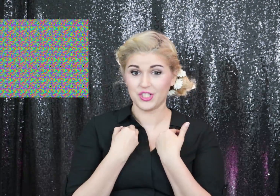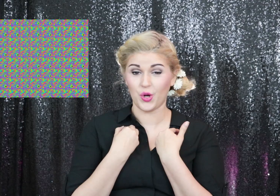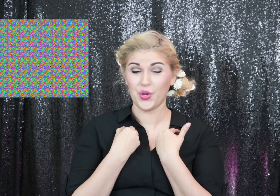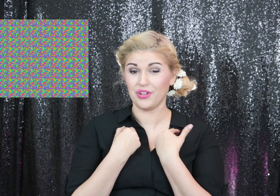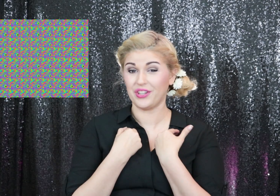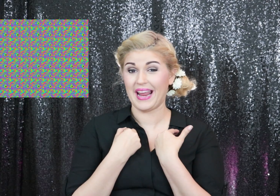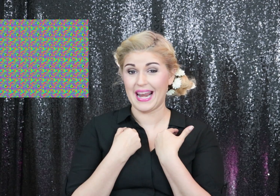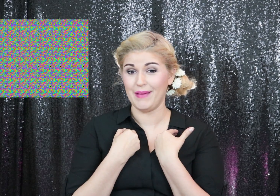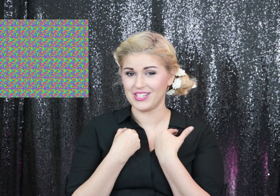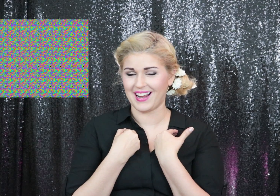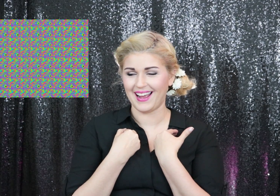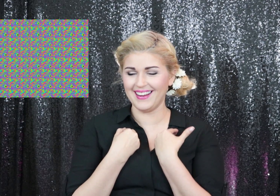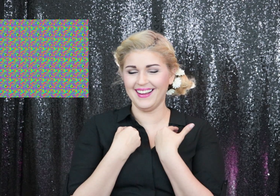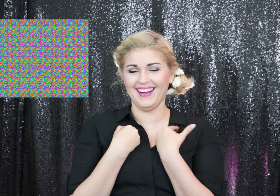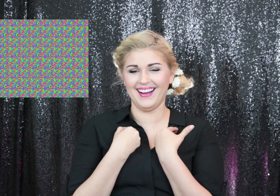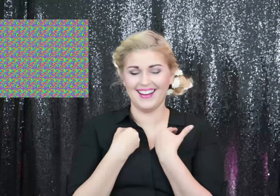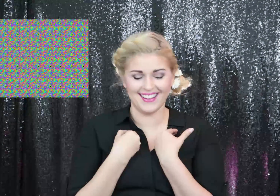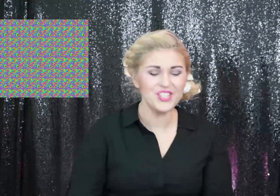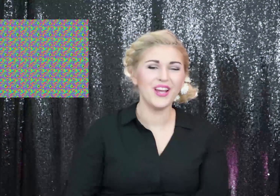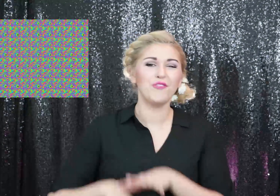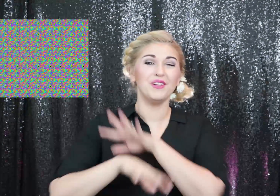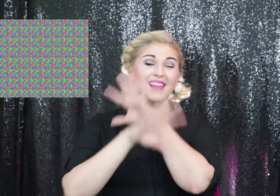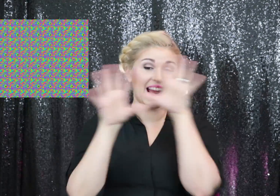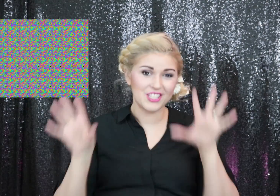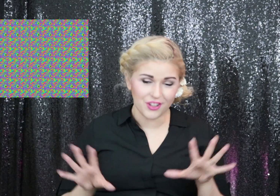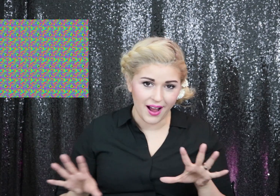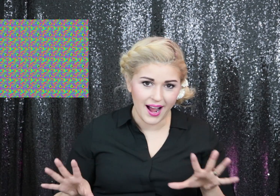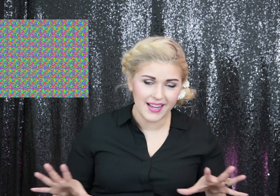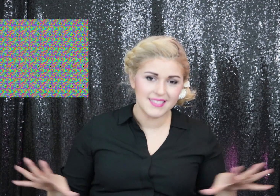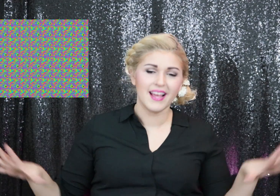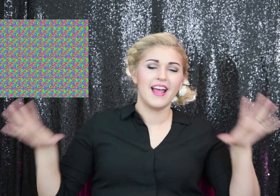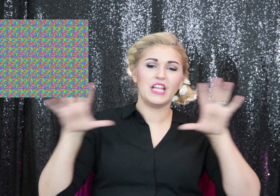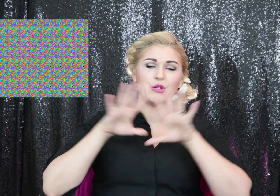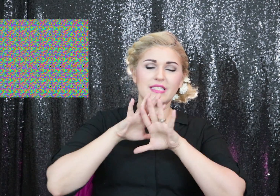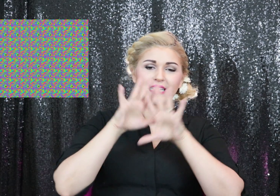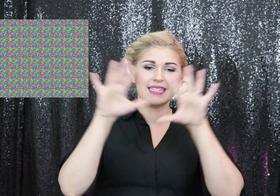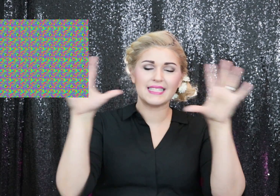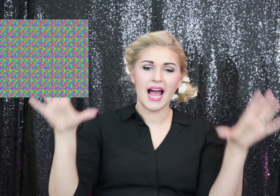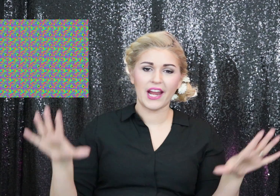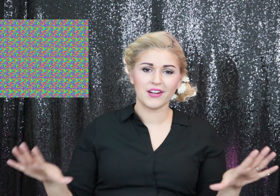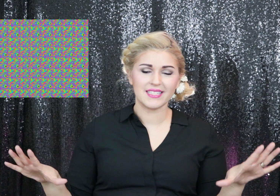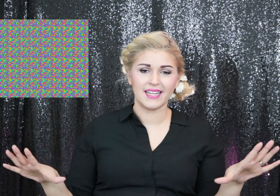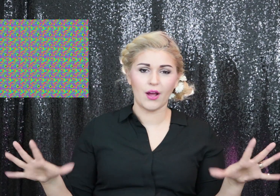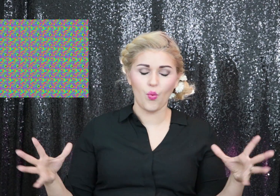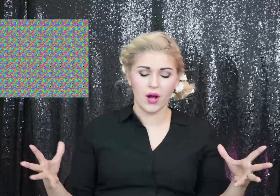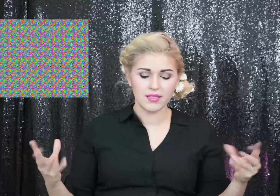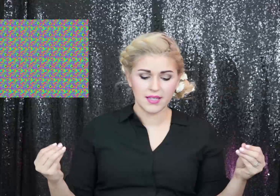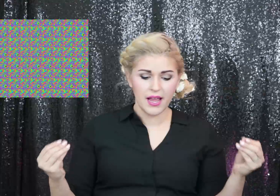to do when you're looking at a magic guy. So you kind of relax your eyes and you see the entire scene at once.